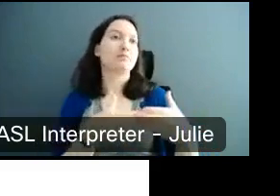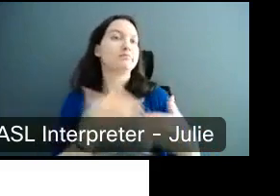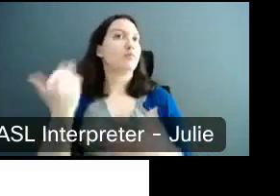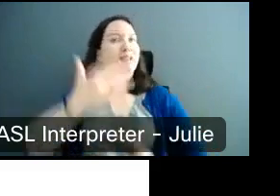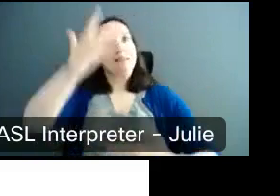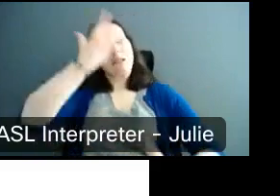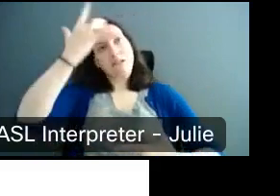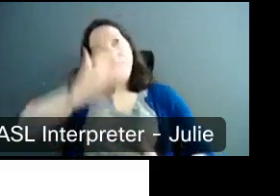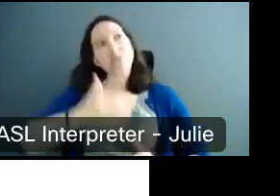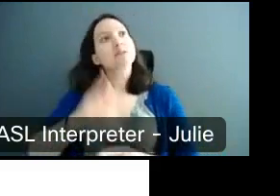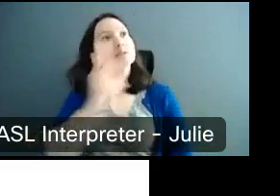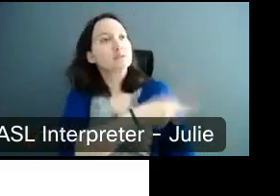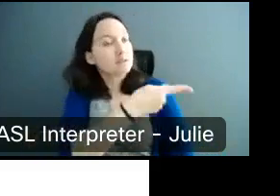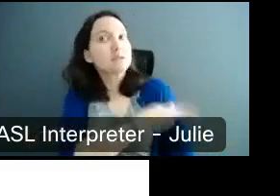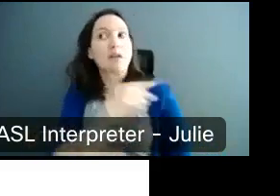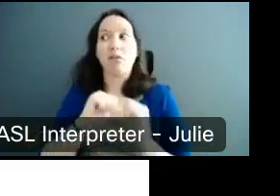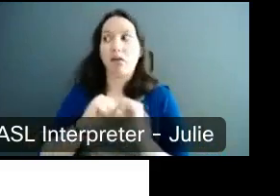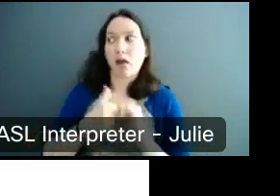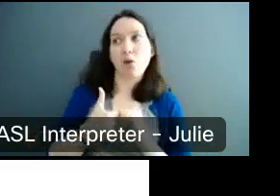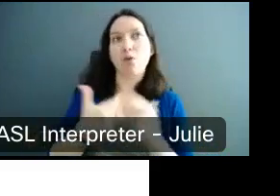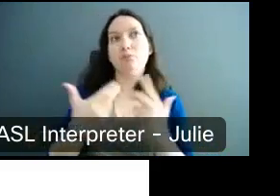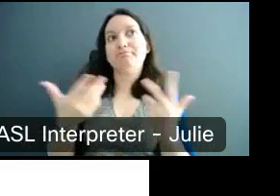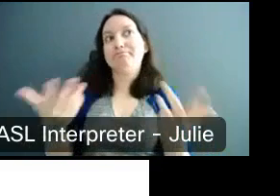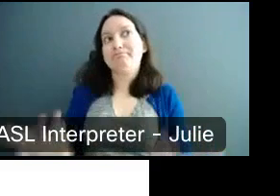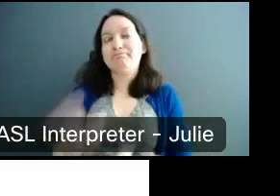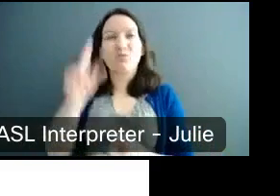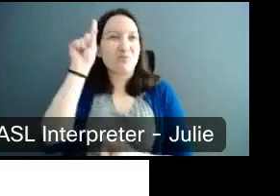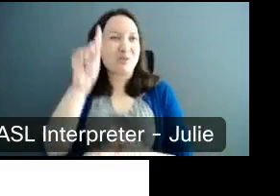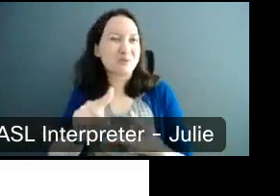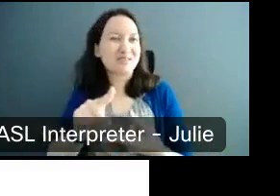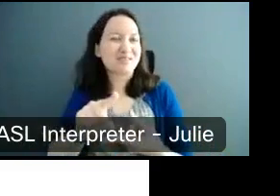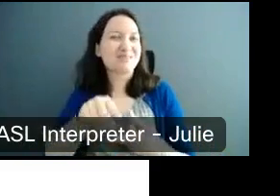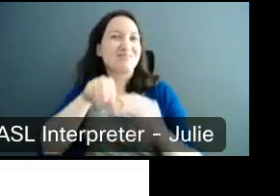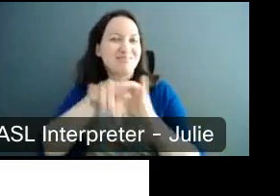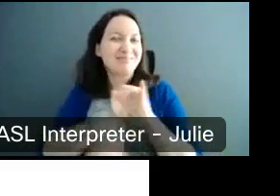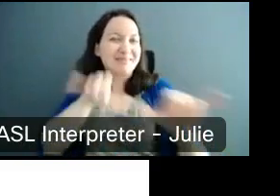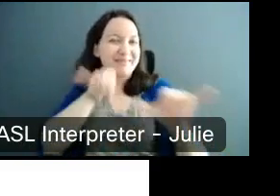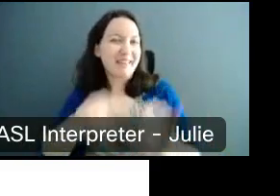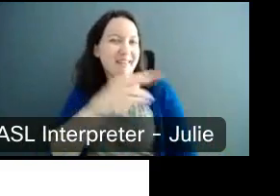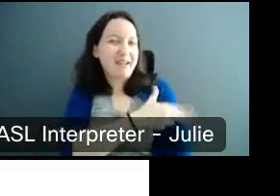How do we, uh, reduce their admissions rolling?